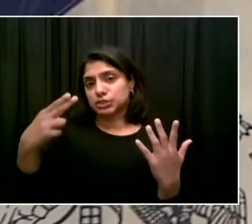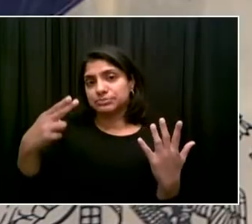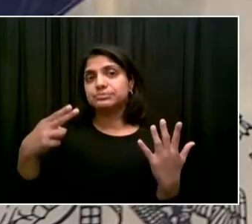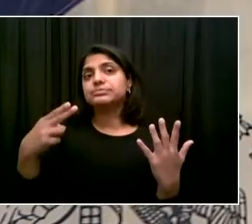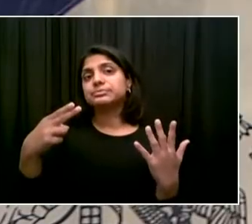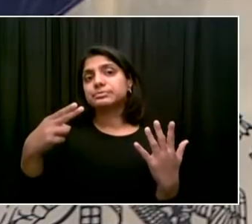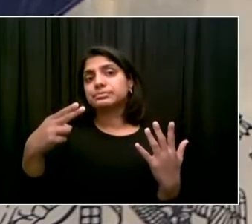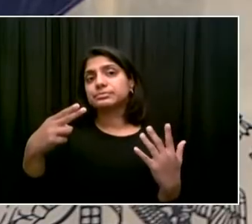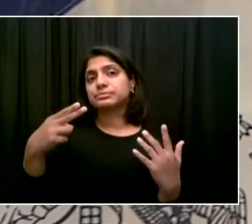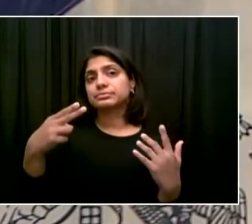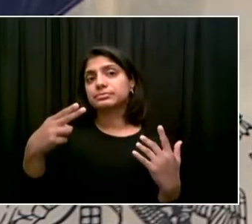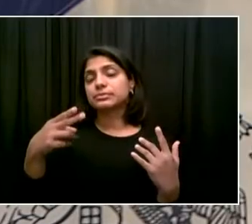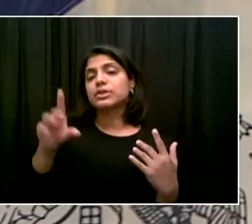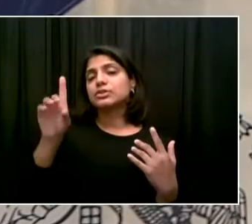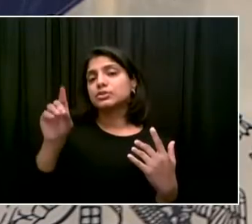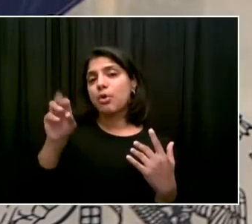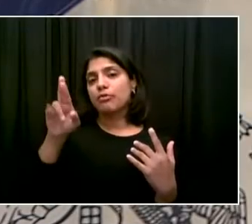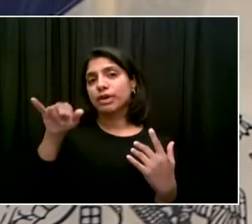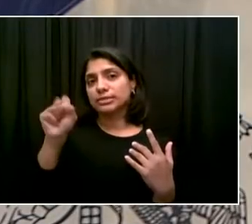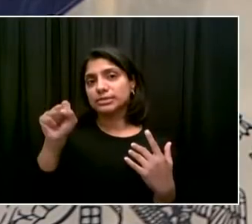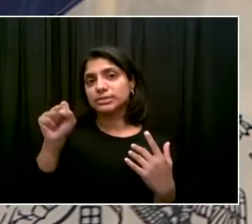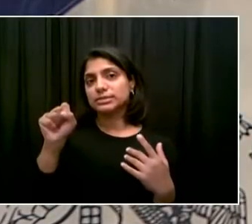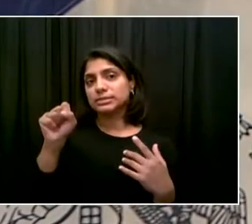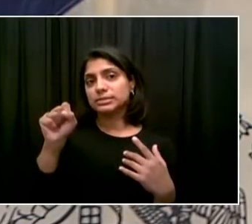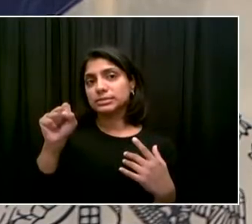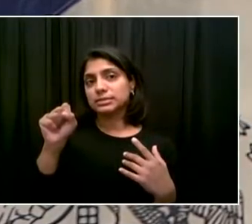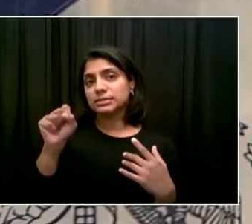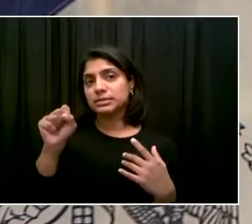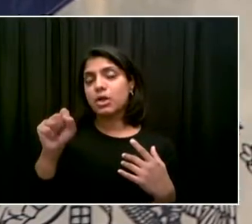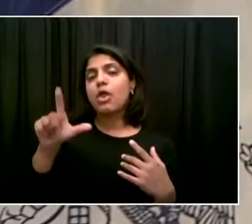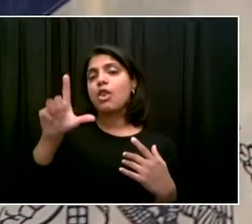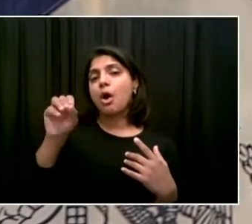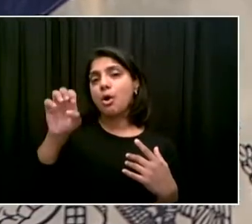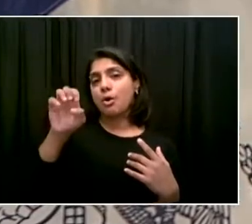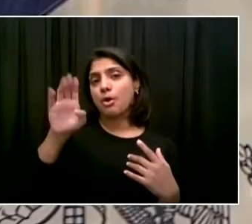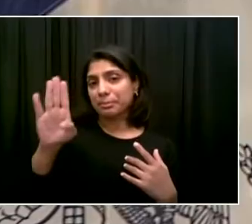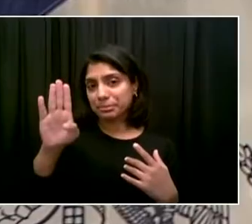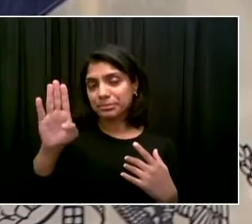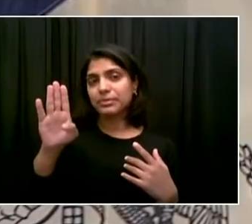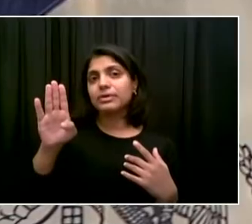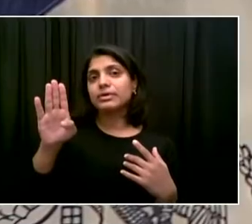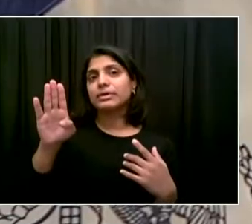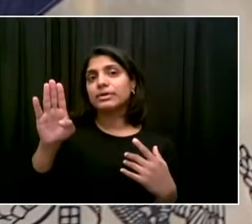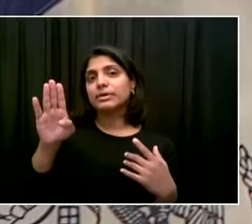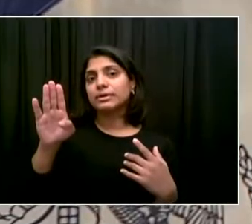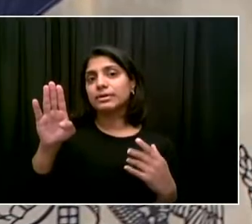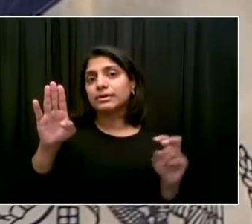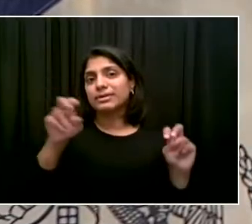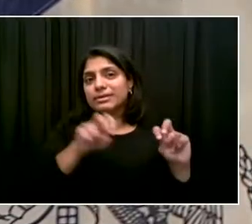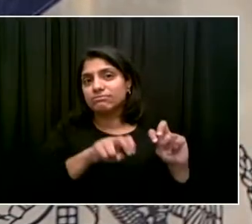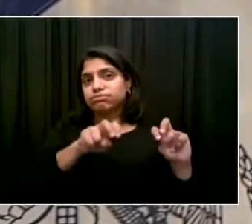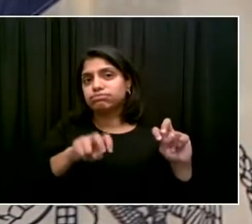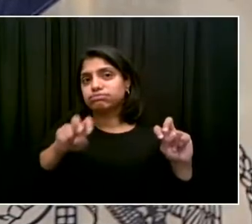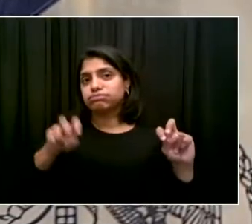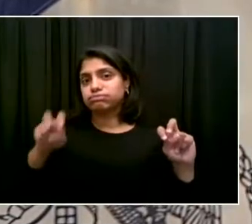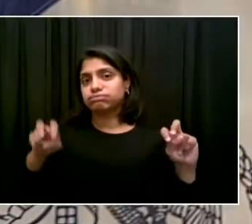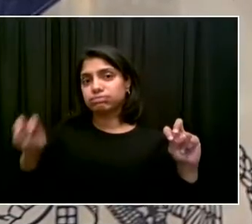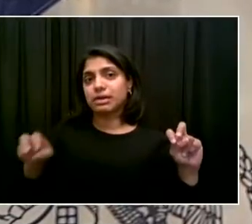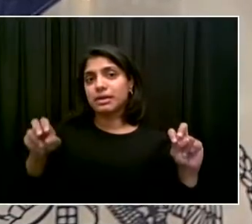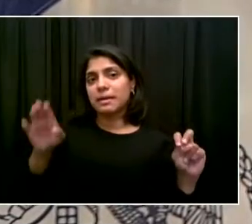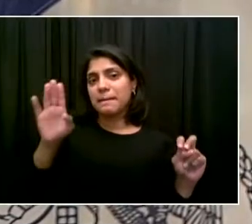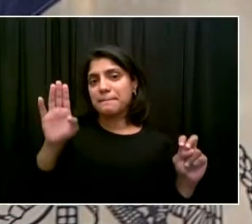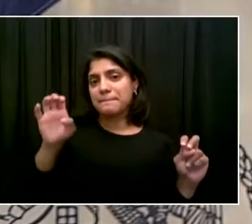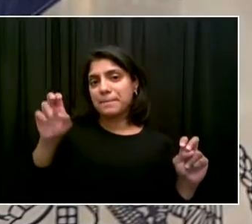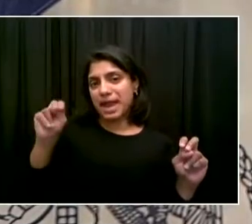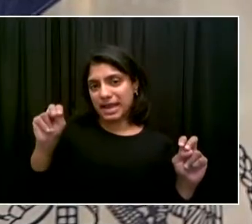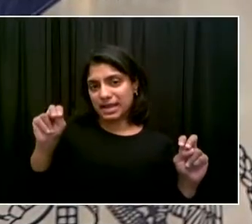TISCH, JANEL